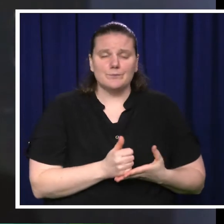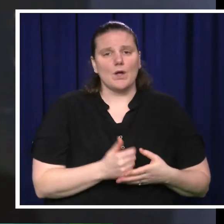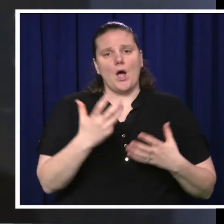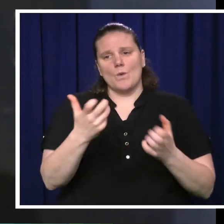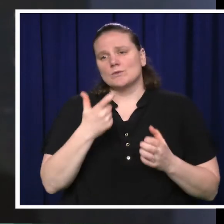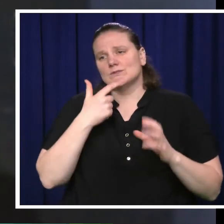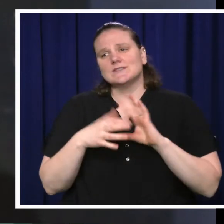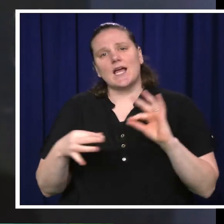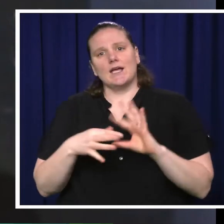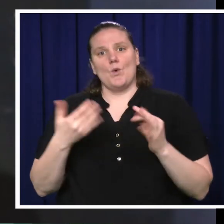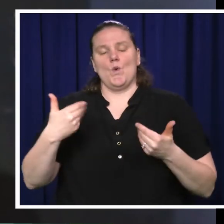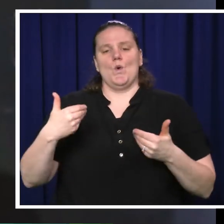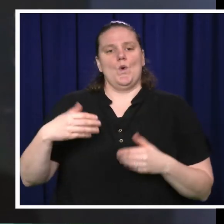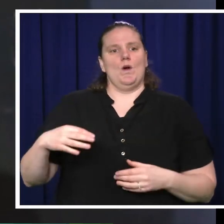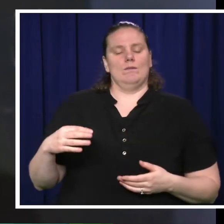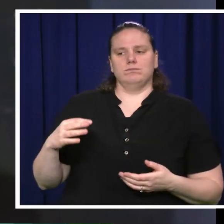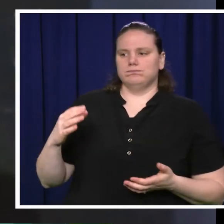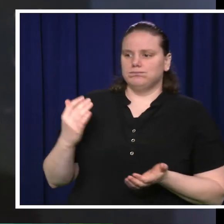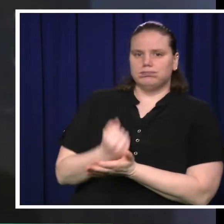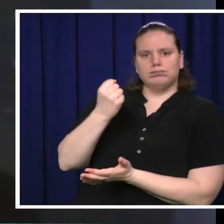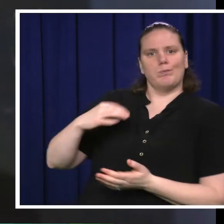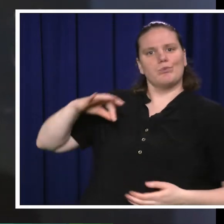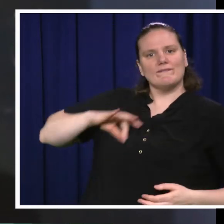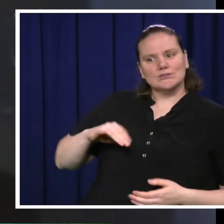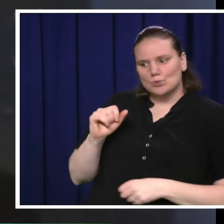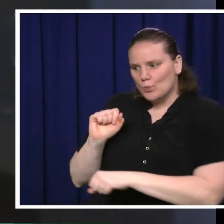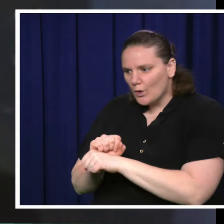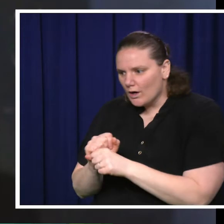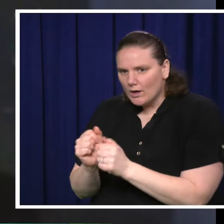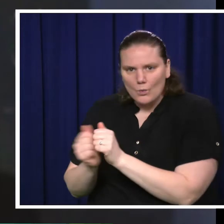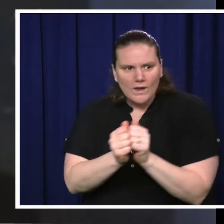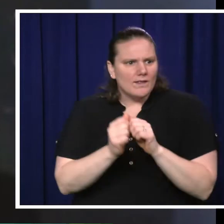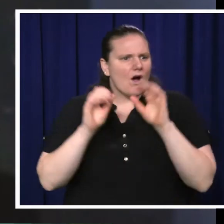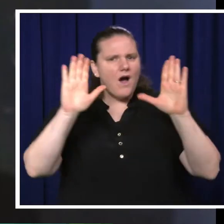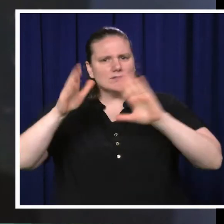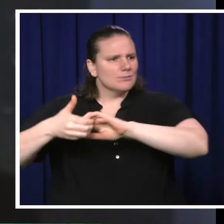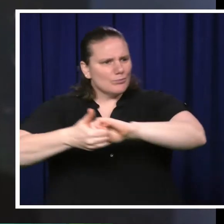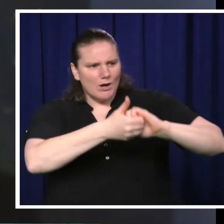And then, you know, one of the things I want to say is that it's a privilege to work in a community like this with the